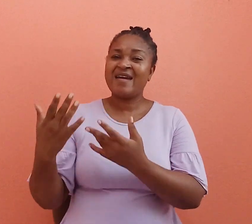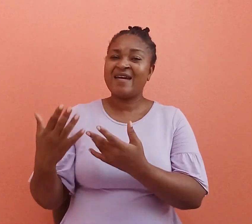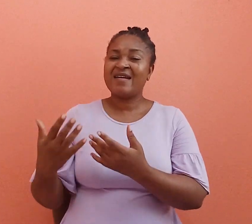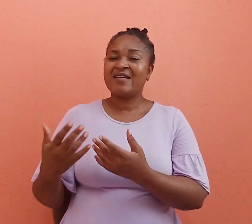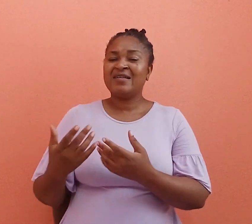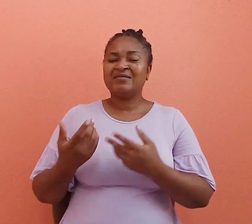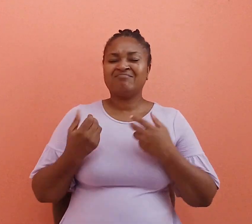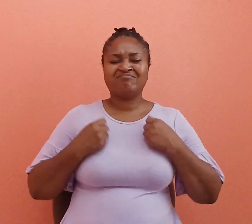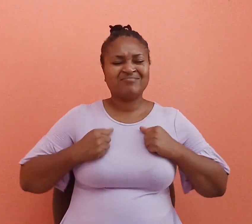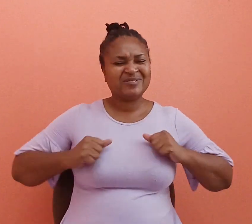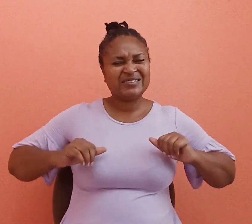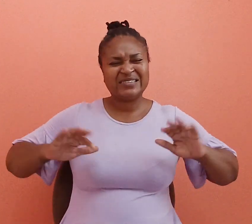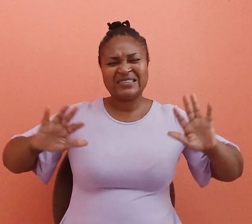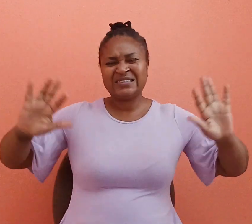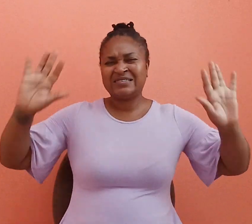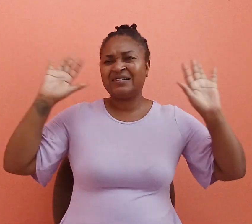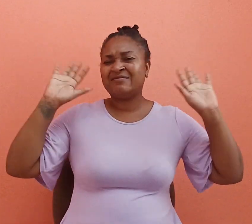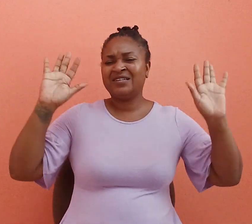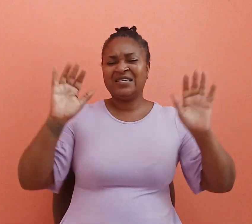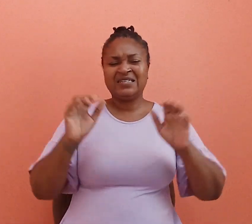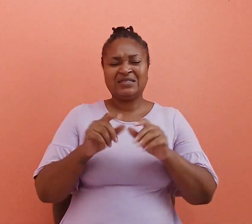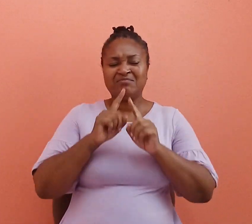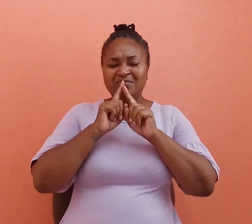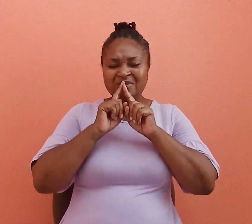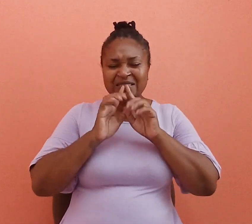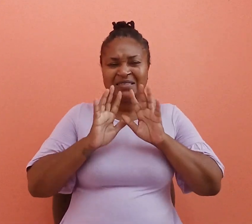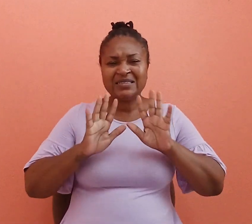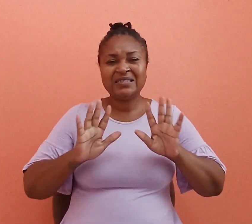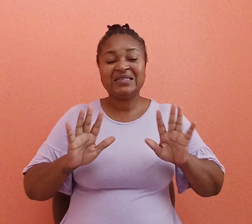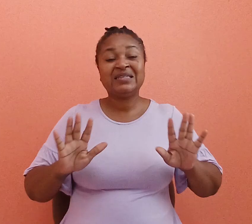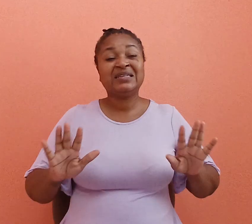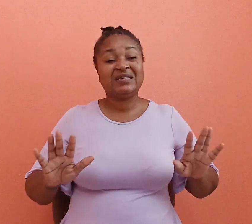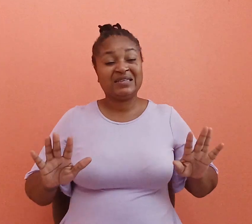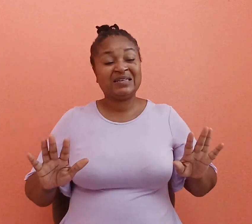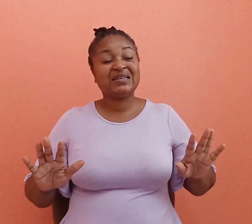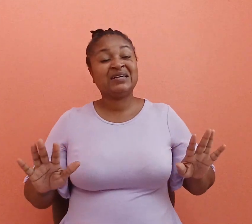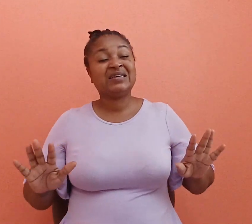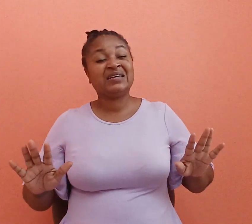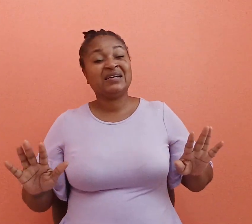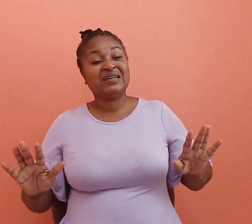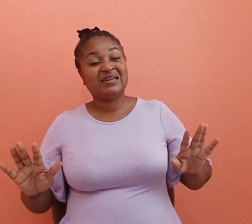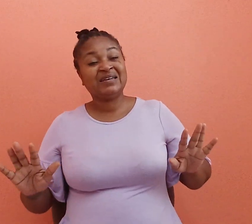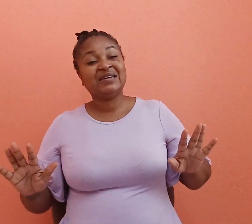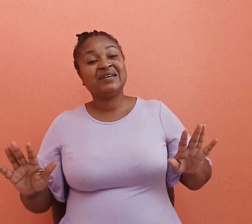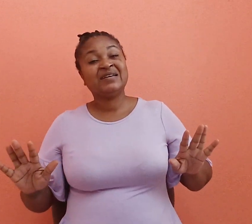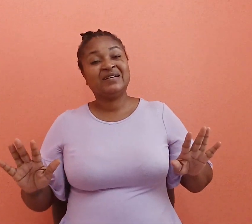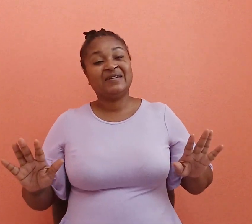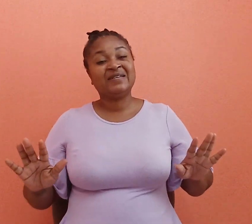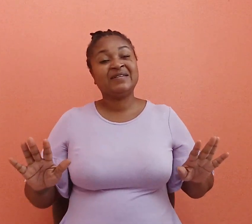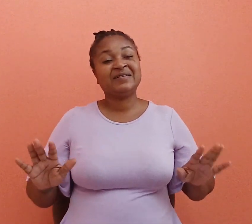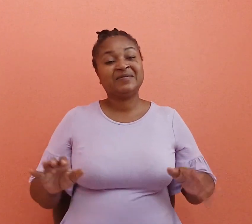healed and still